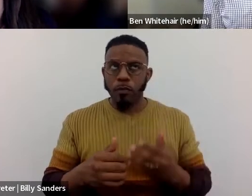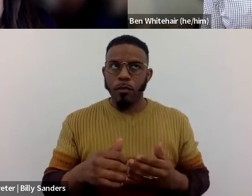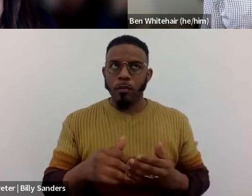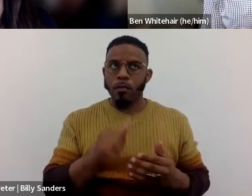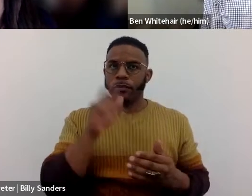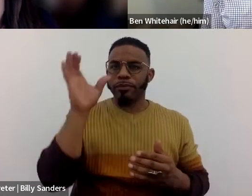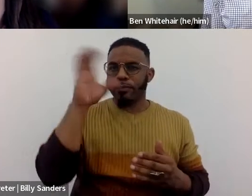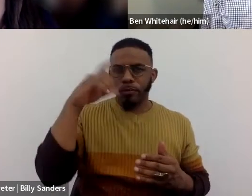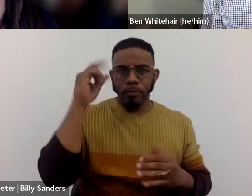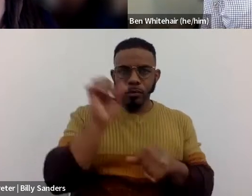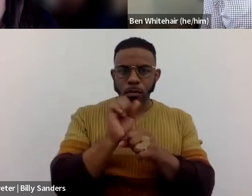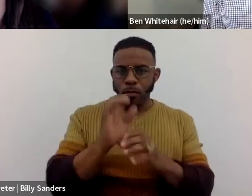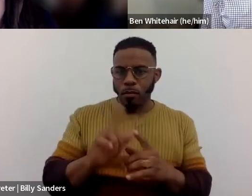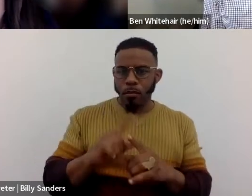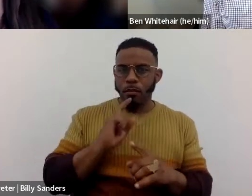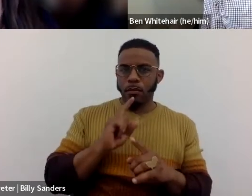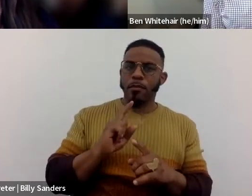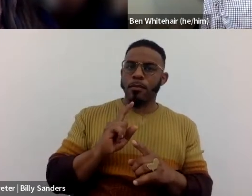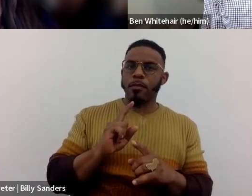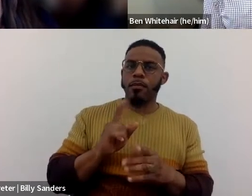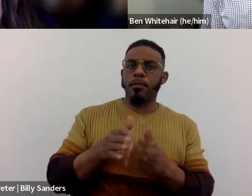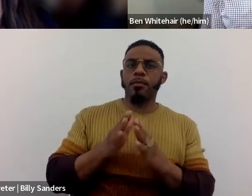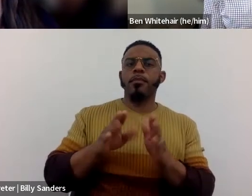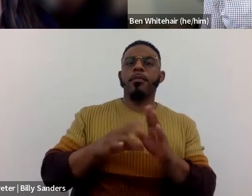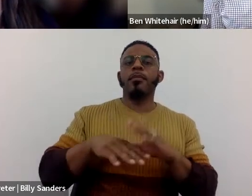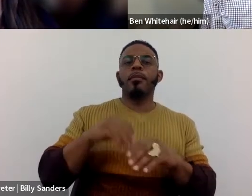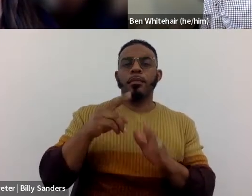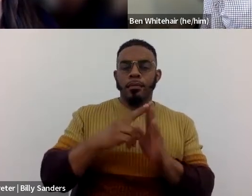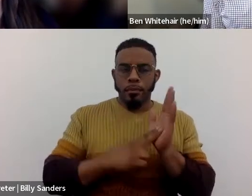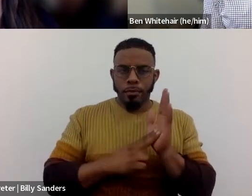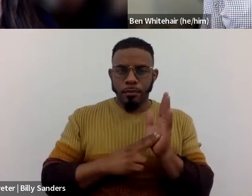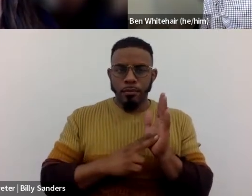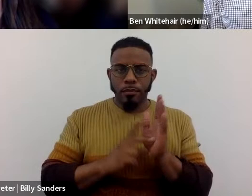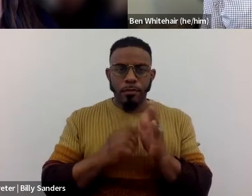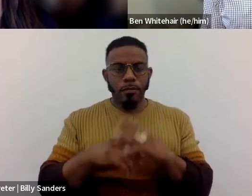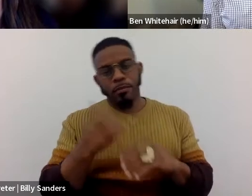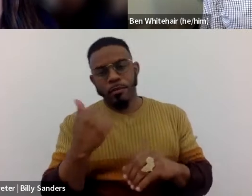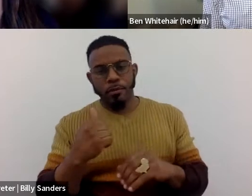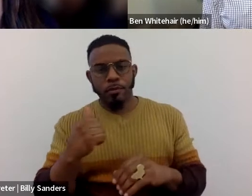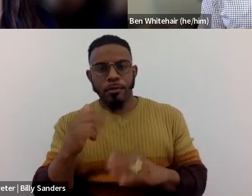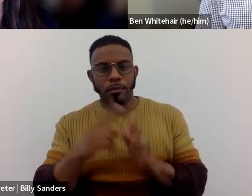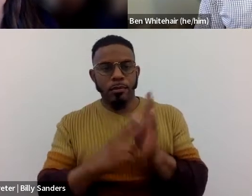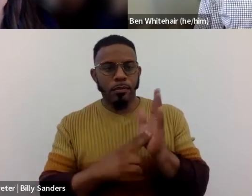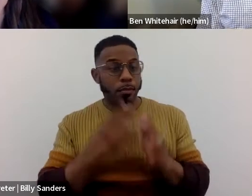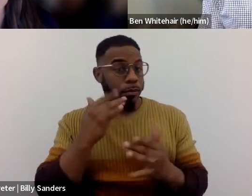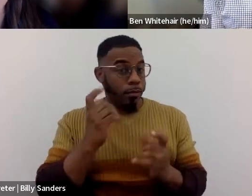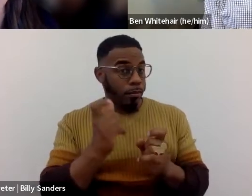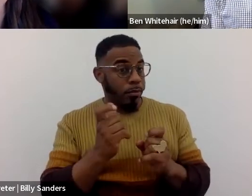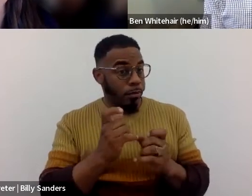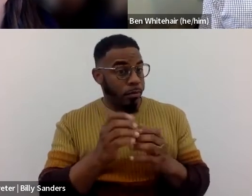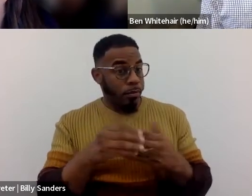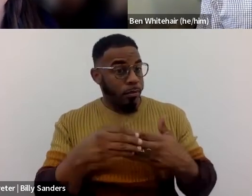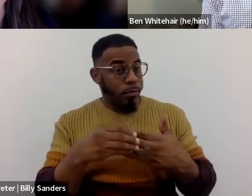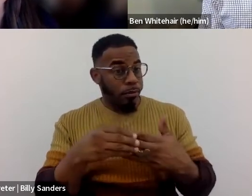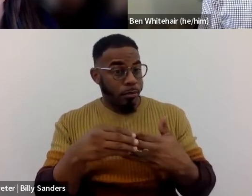for an employee to be able to ask out of their contract, to get out of a contract, and if you give them a much enough notice,